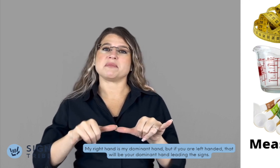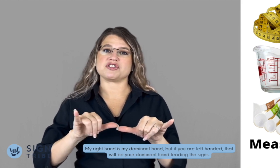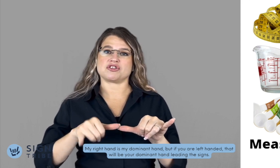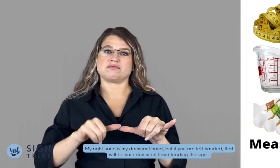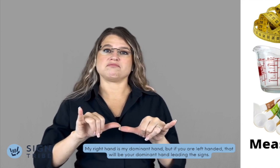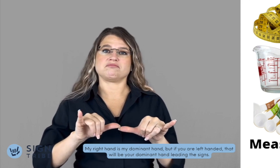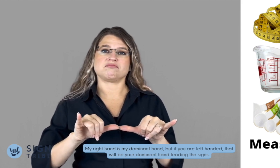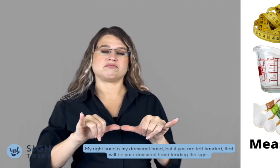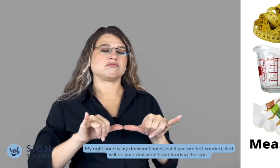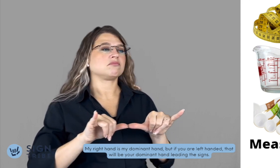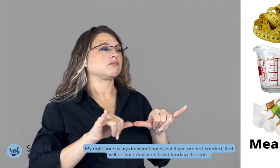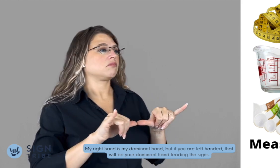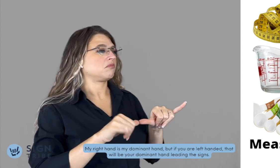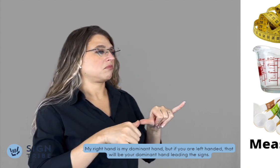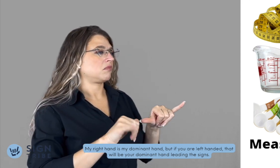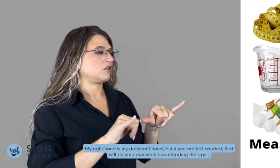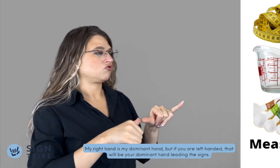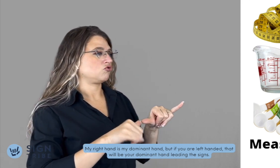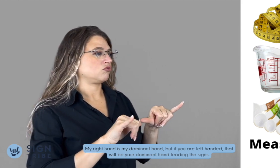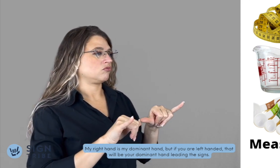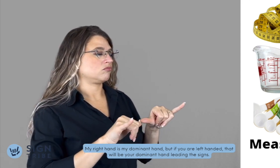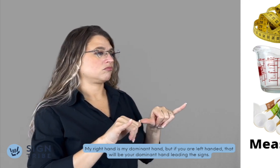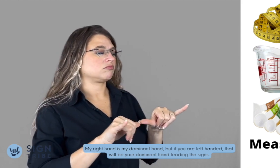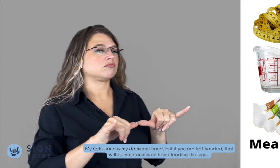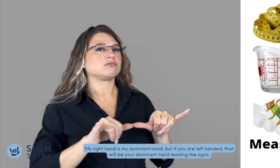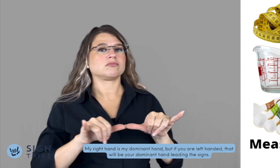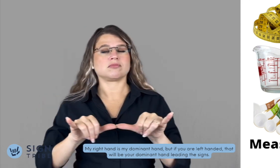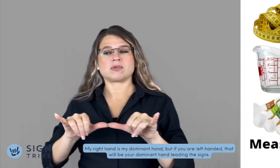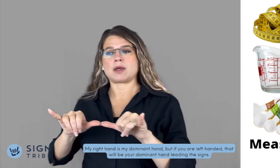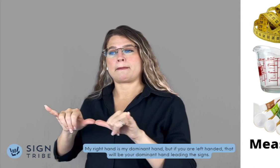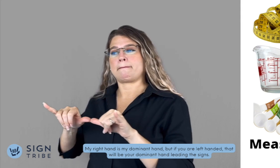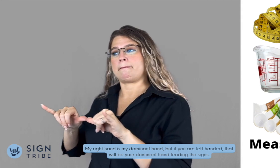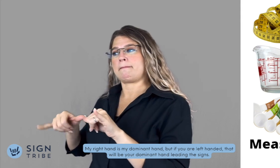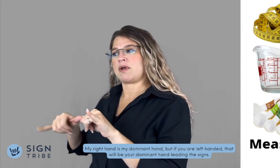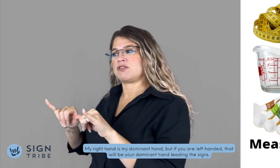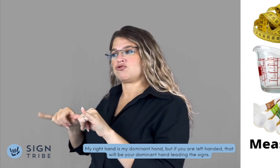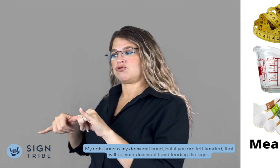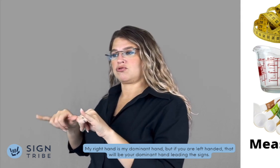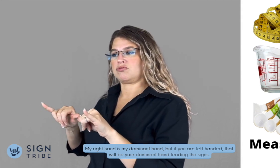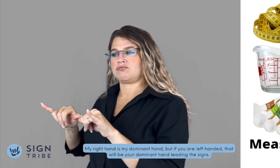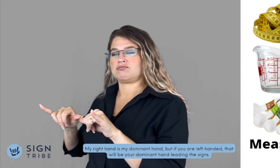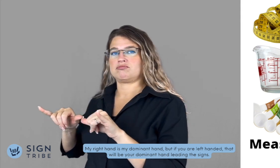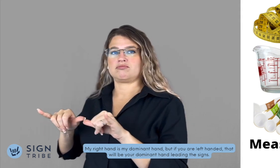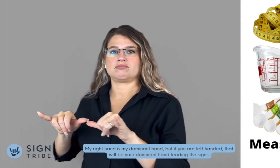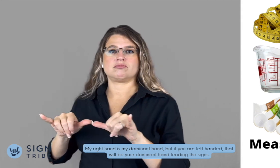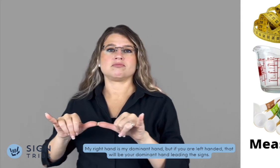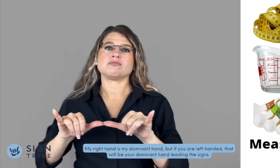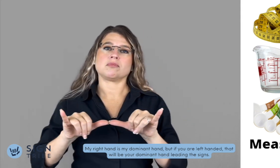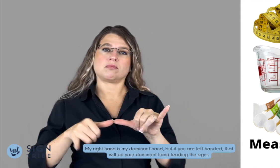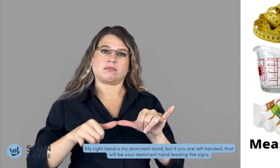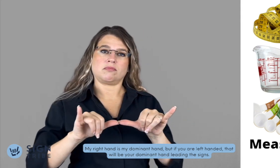Measure.